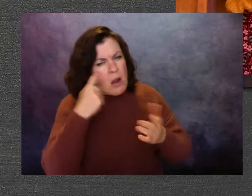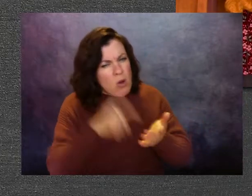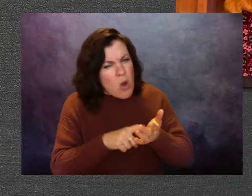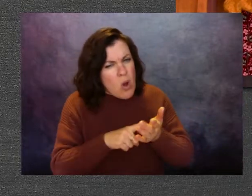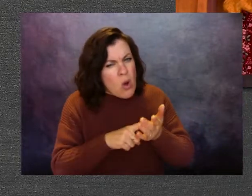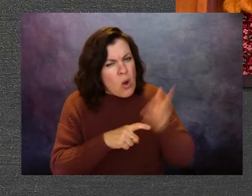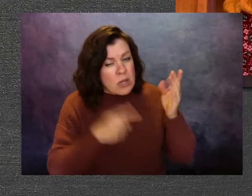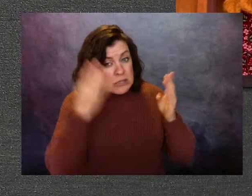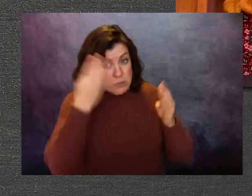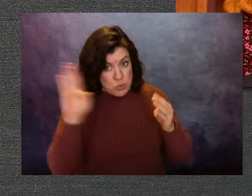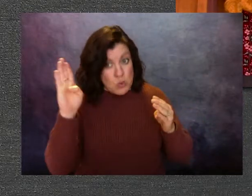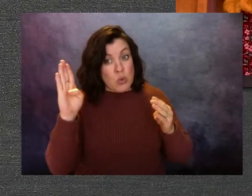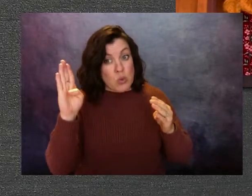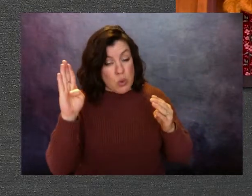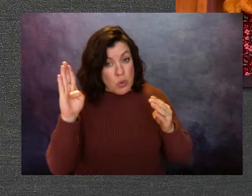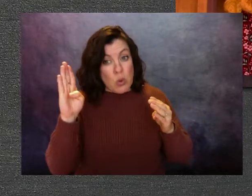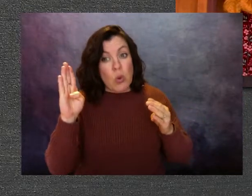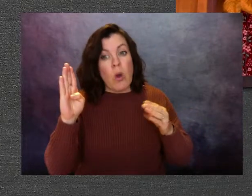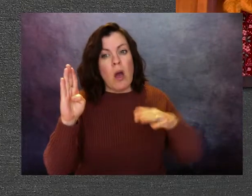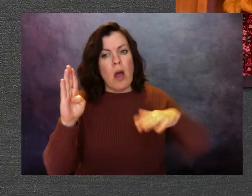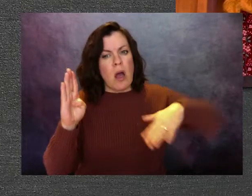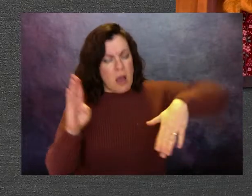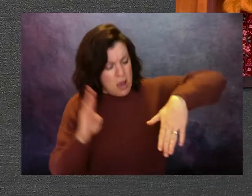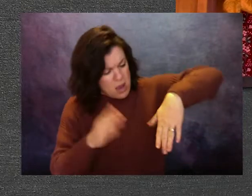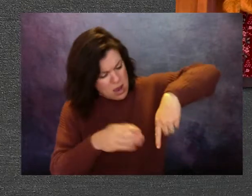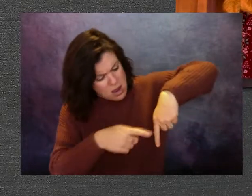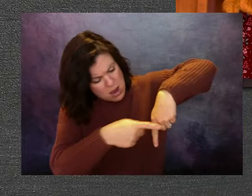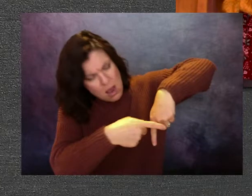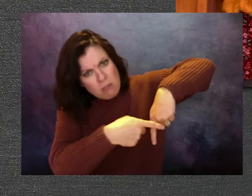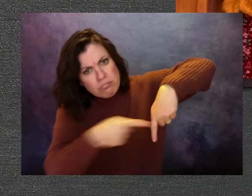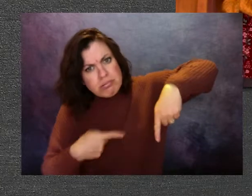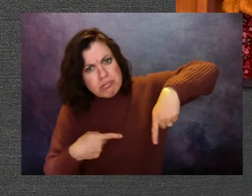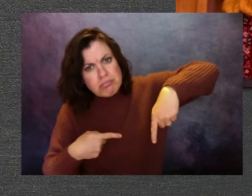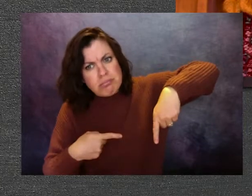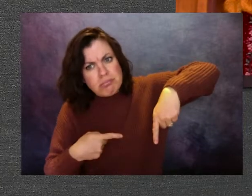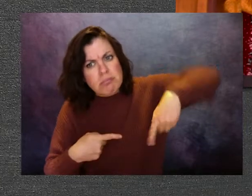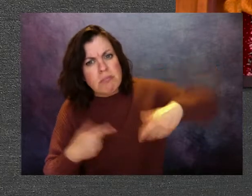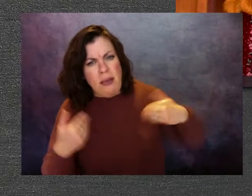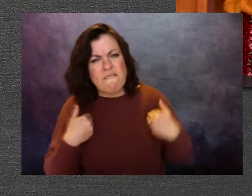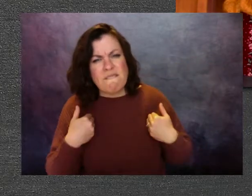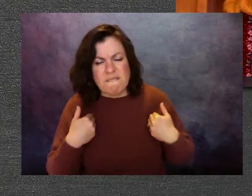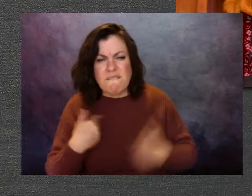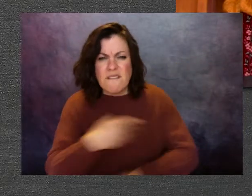They're blue and they have, they have some stripes right there.